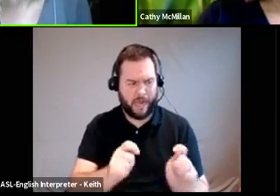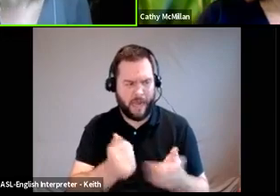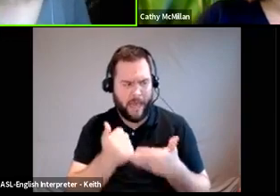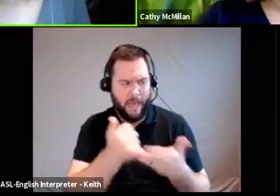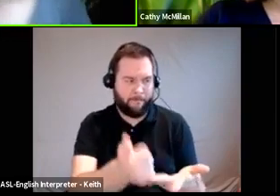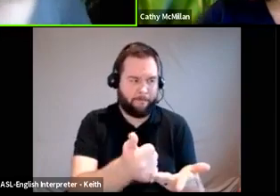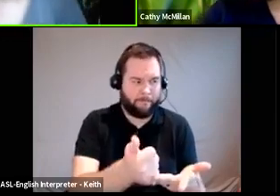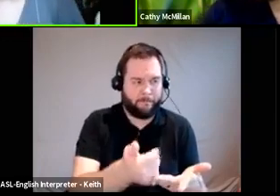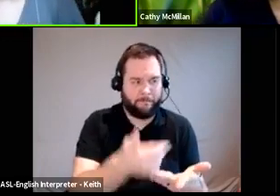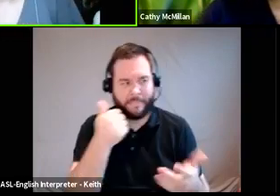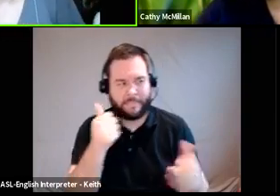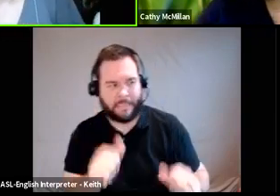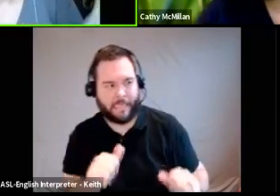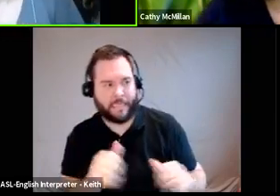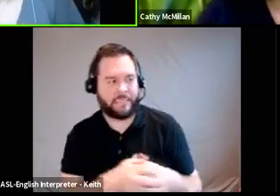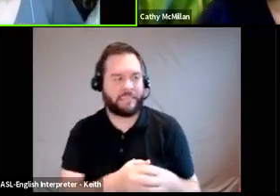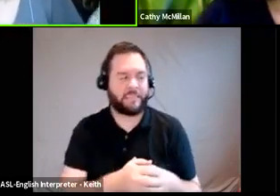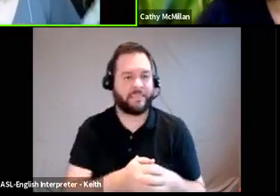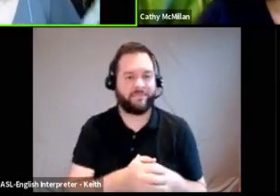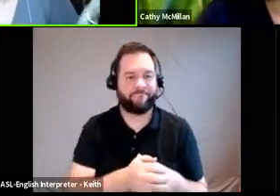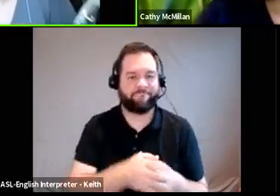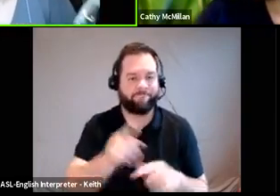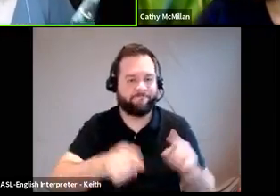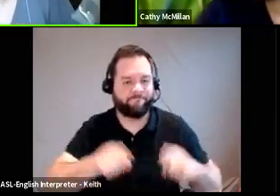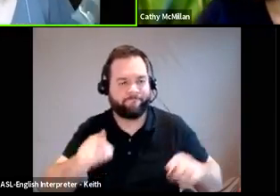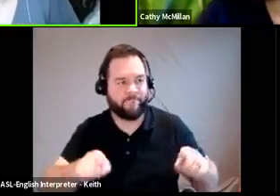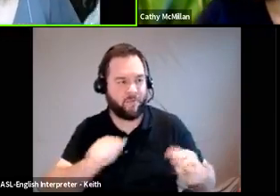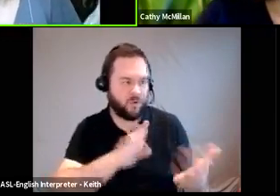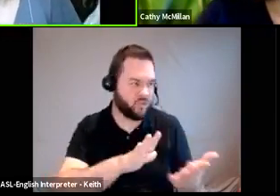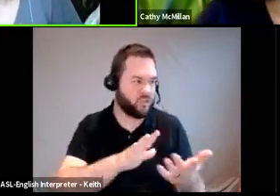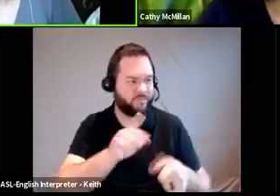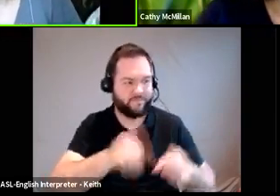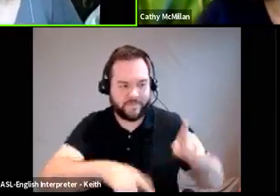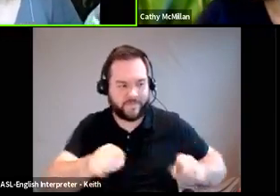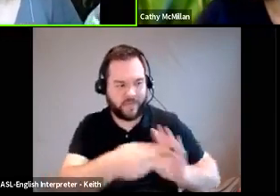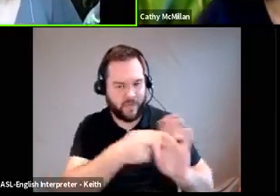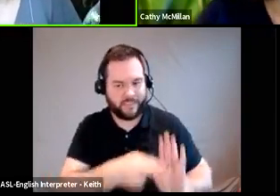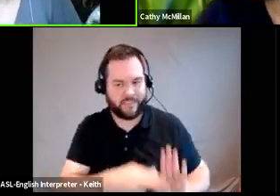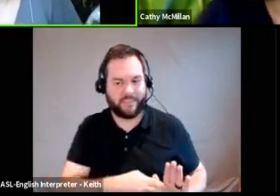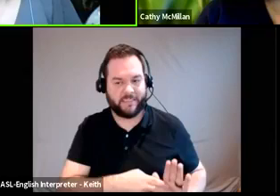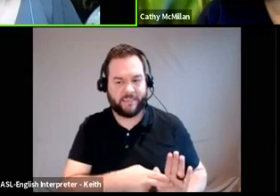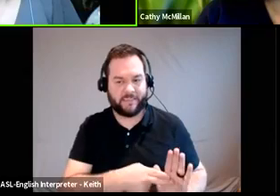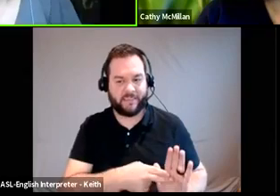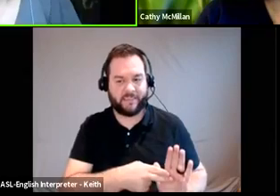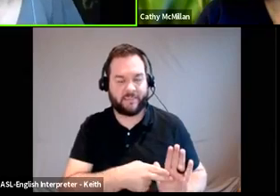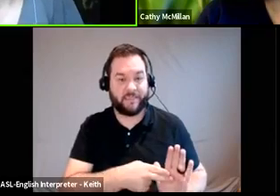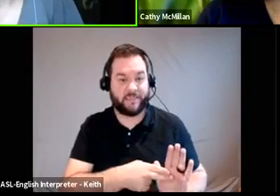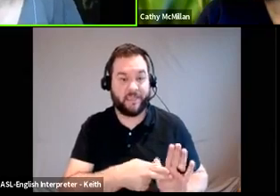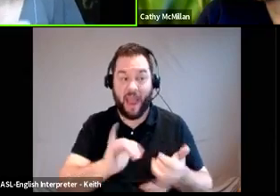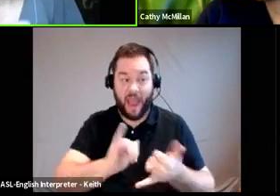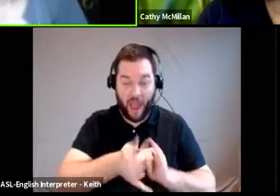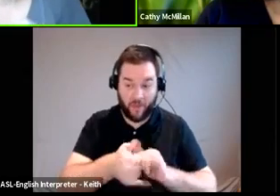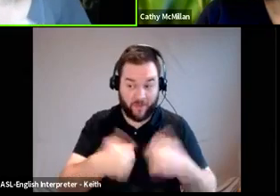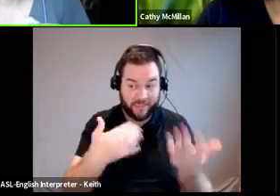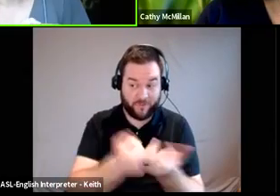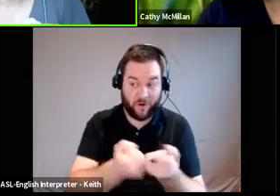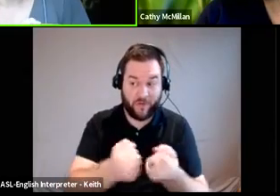like that half to two like that have to try and help him out. With these varying. diagnose diagnoses and diagnoses, and I don't know how